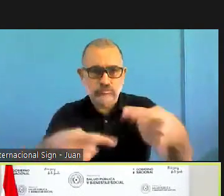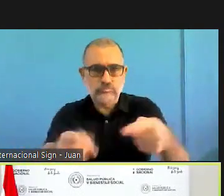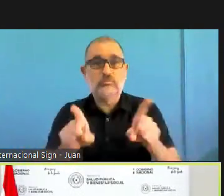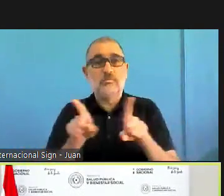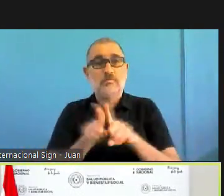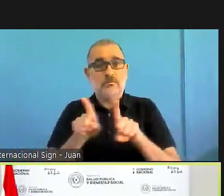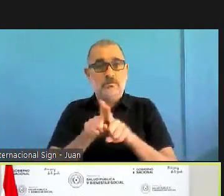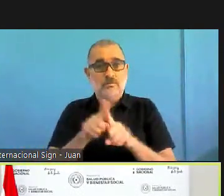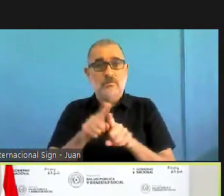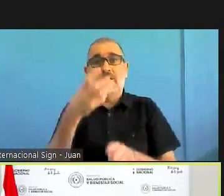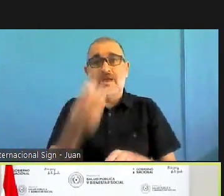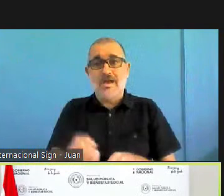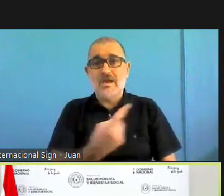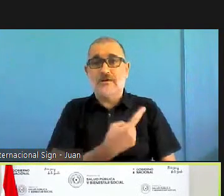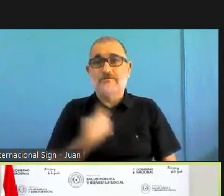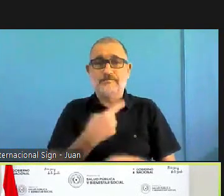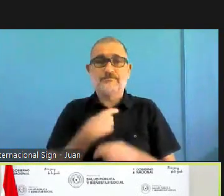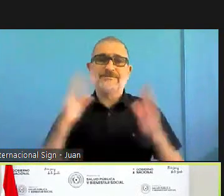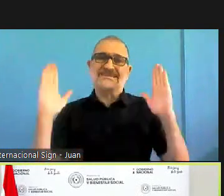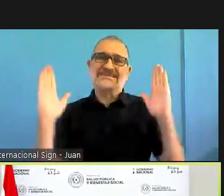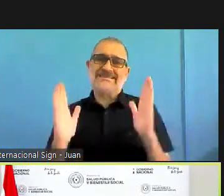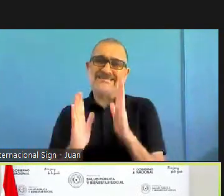would come in to pick up medication.